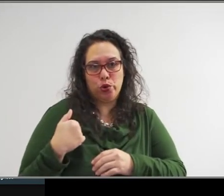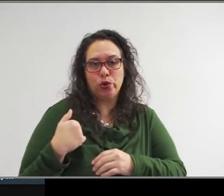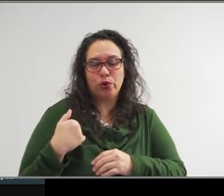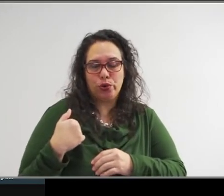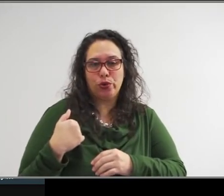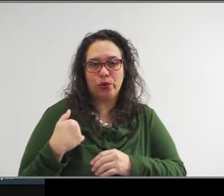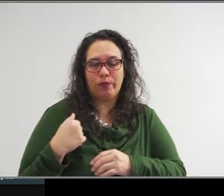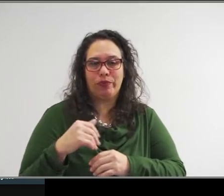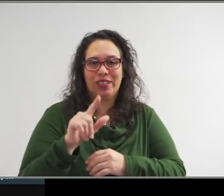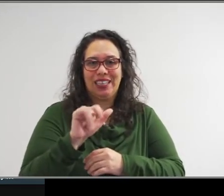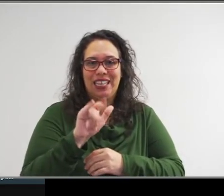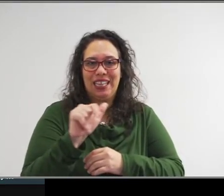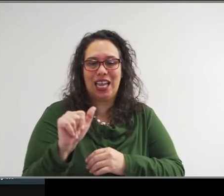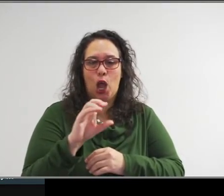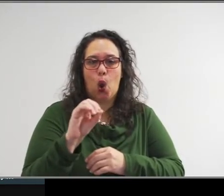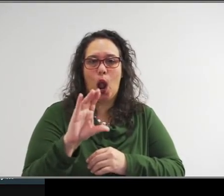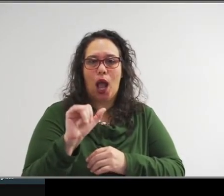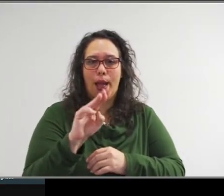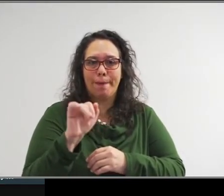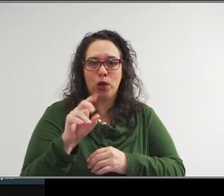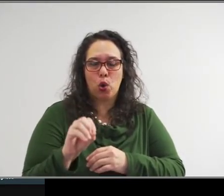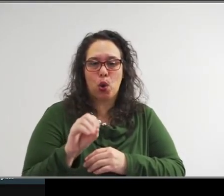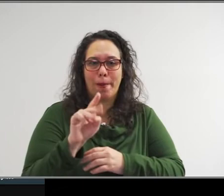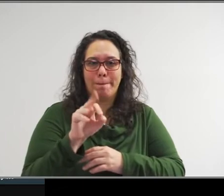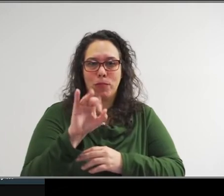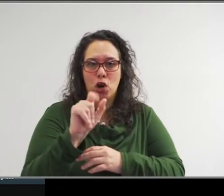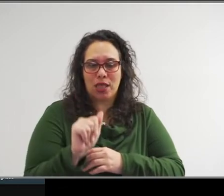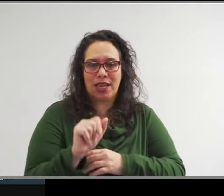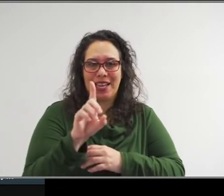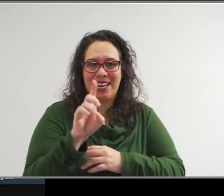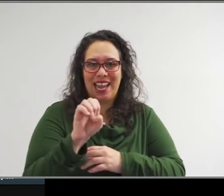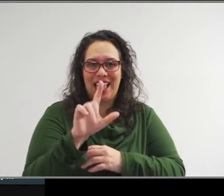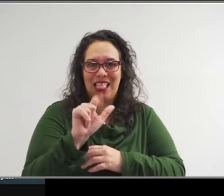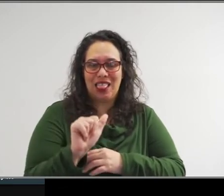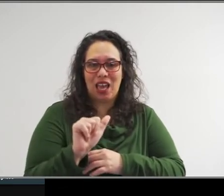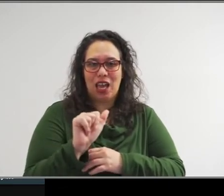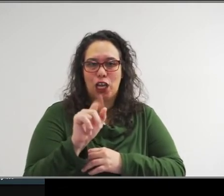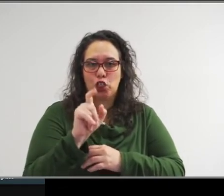Lillia Ocampo, Martha Delatorre, and Kuniko McCullum.